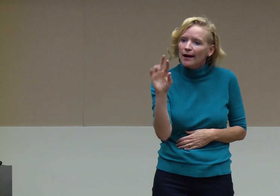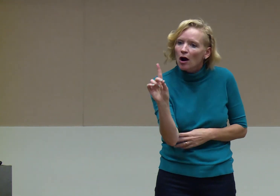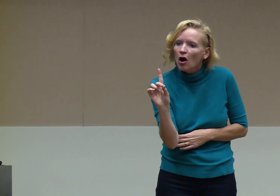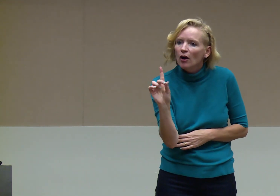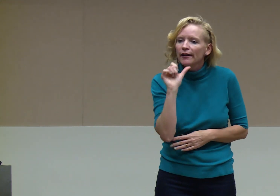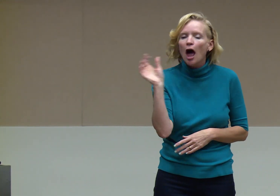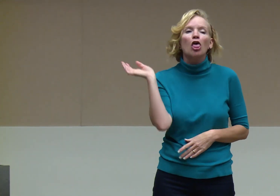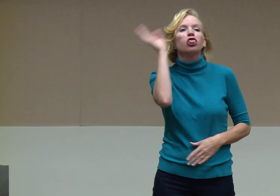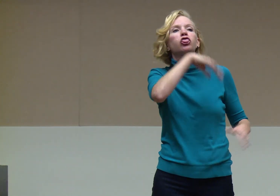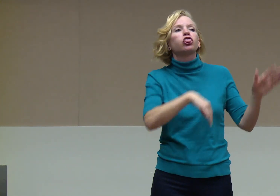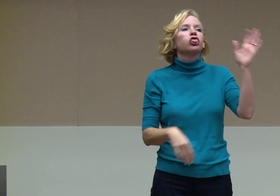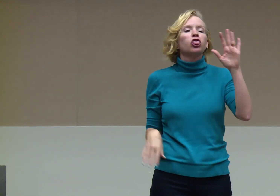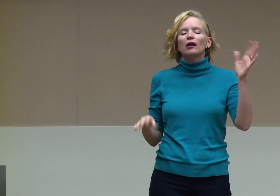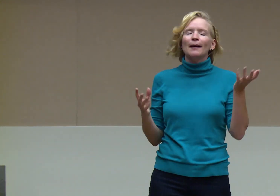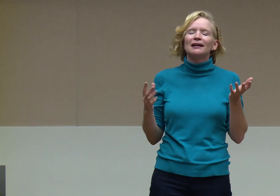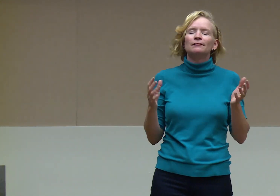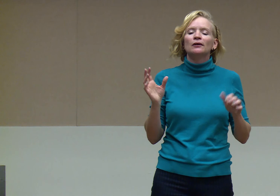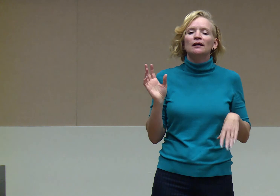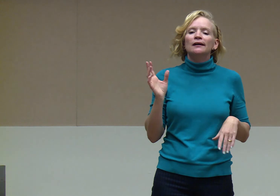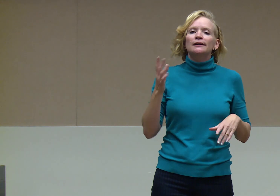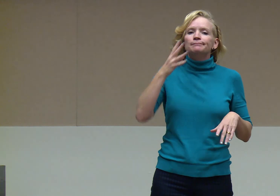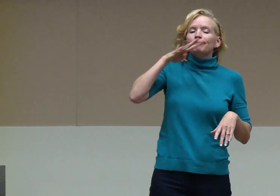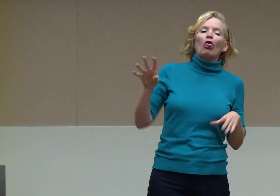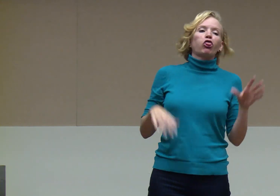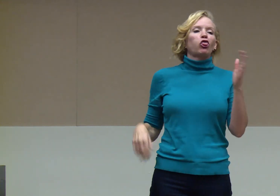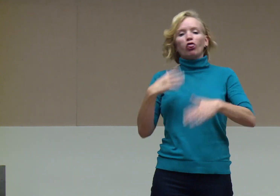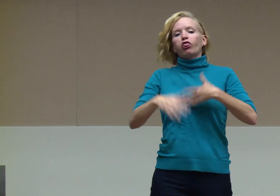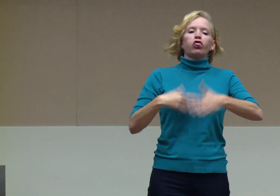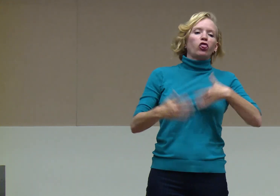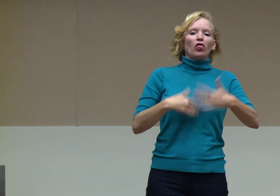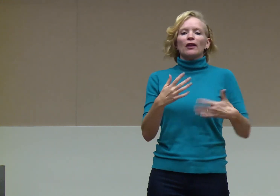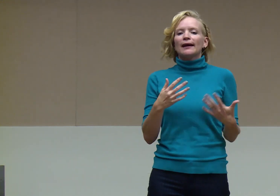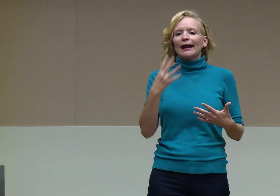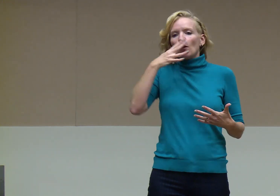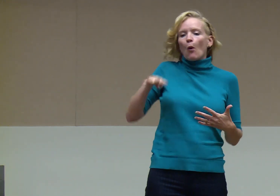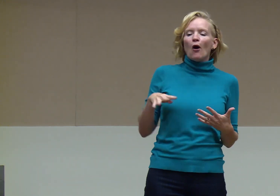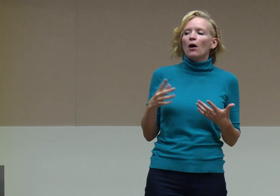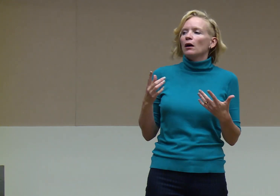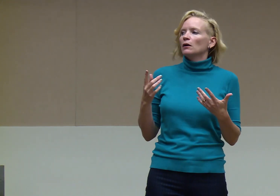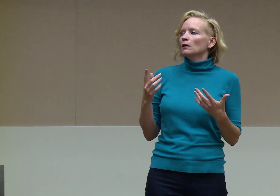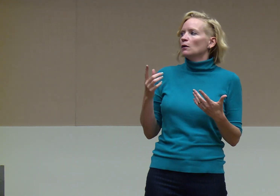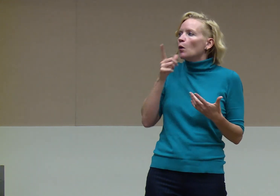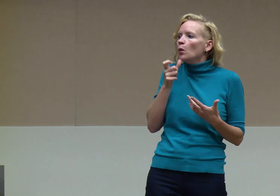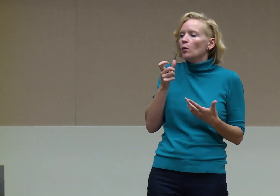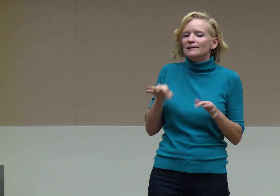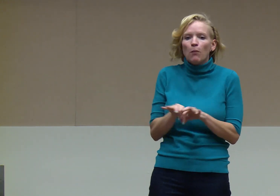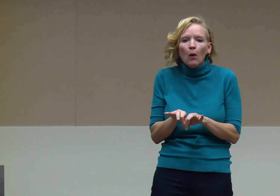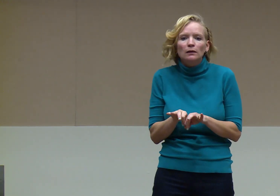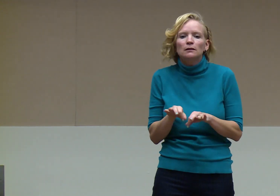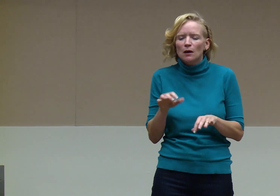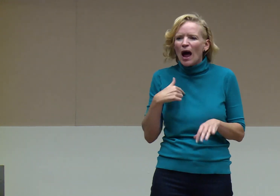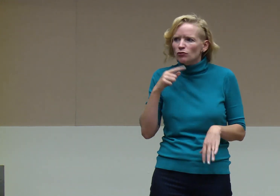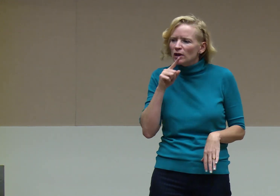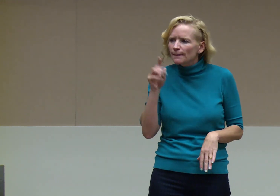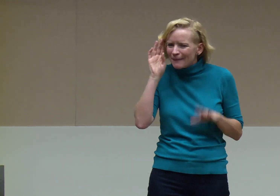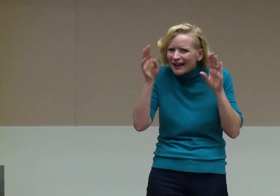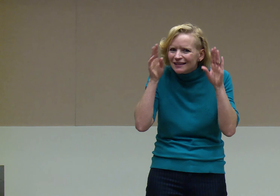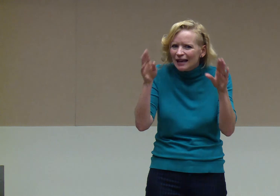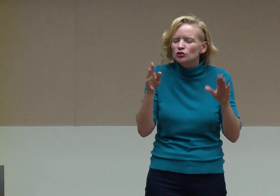I did look, I searched in my own backyard. I didn't, you know, ignore what was right around me.